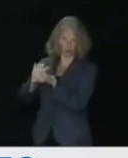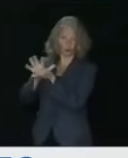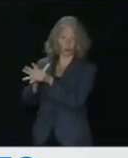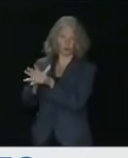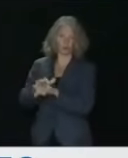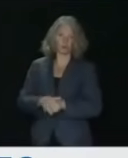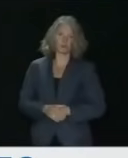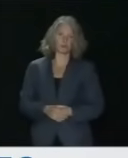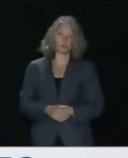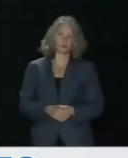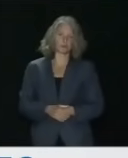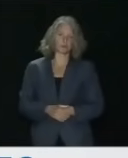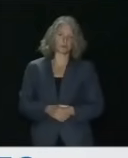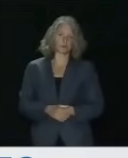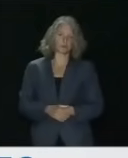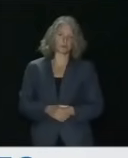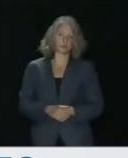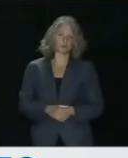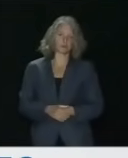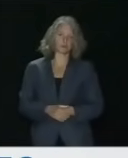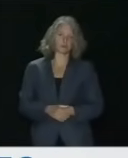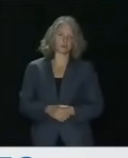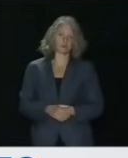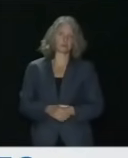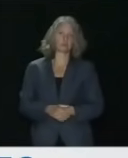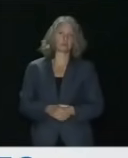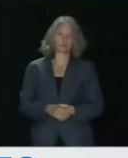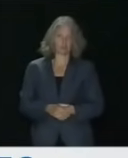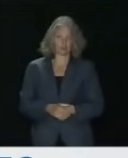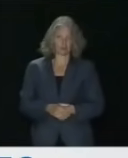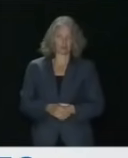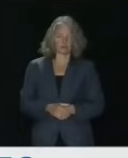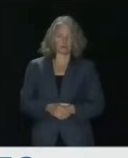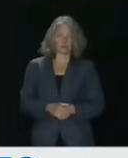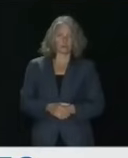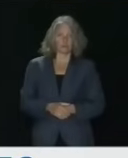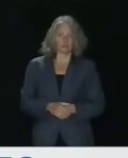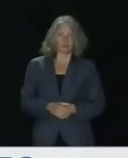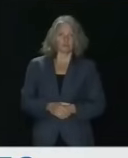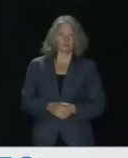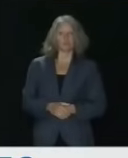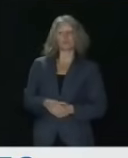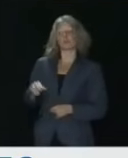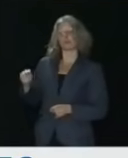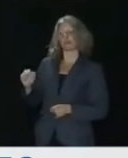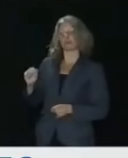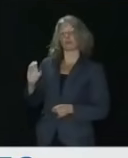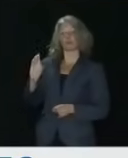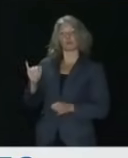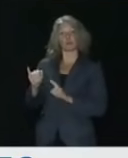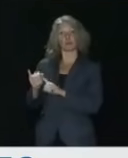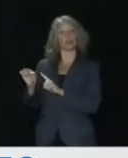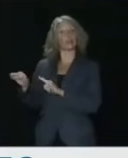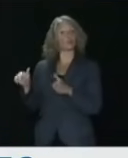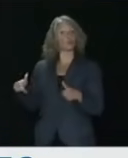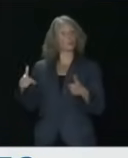OPTIMAL PROTECTION FROM COVID-19.